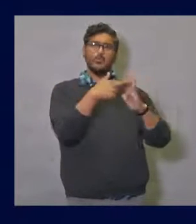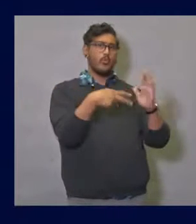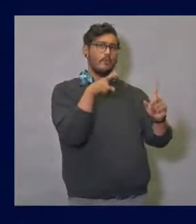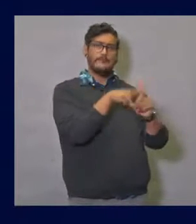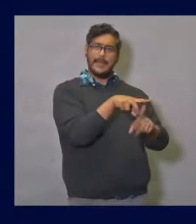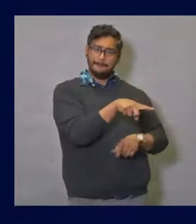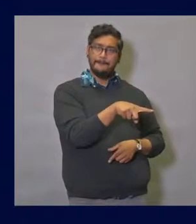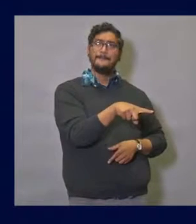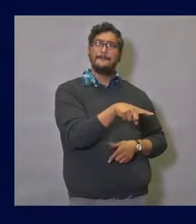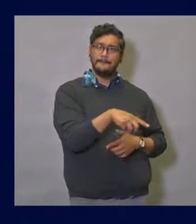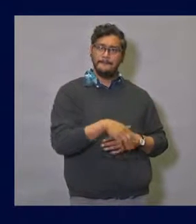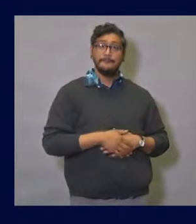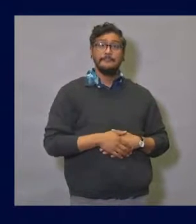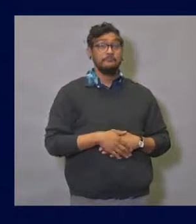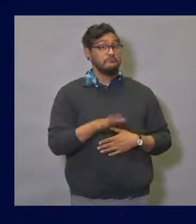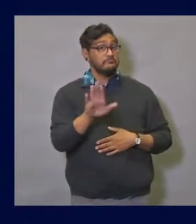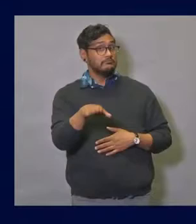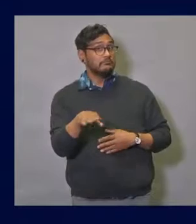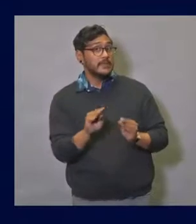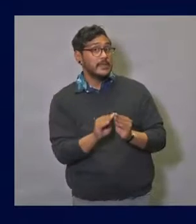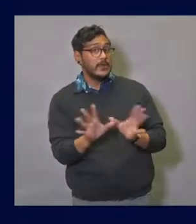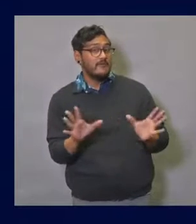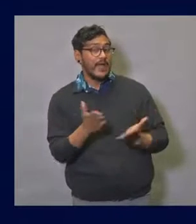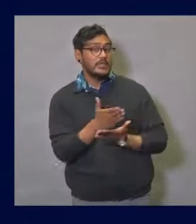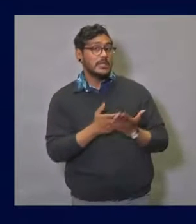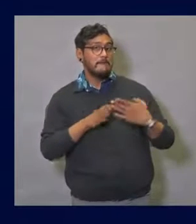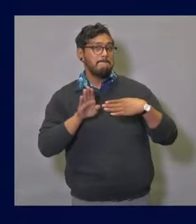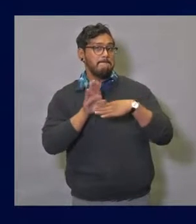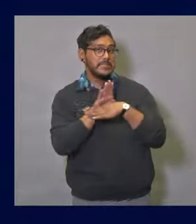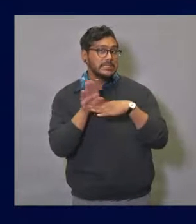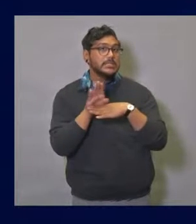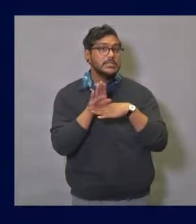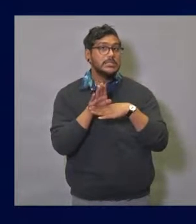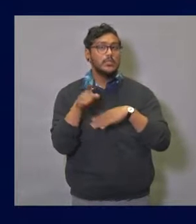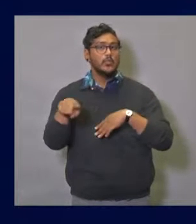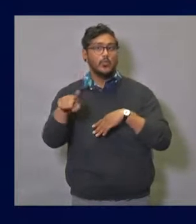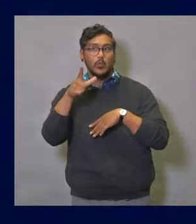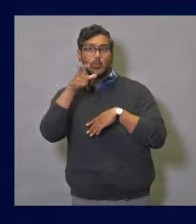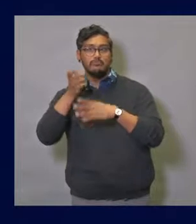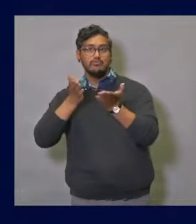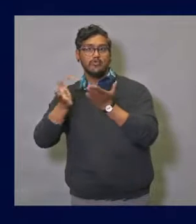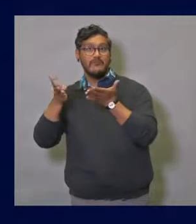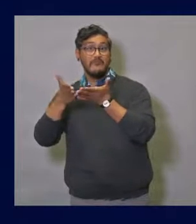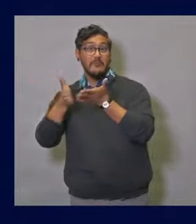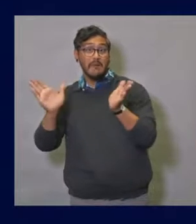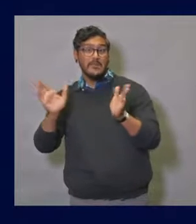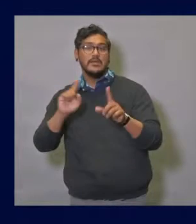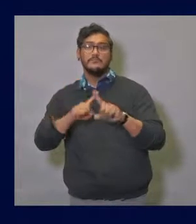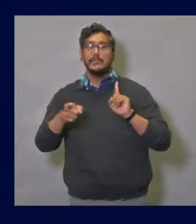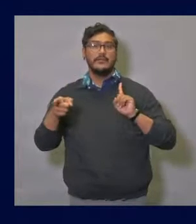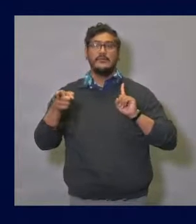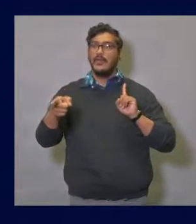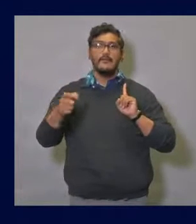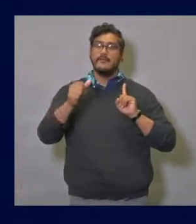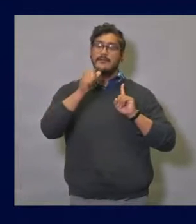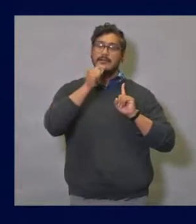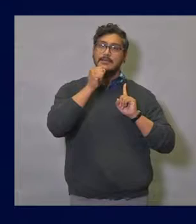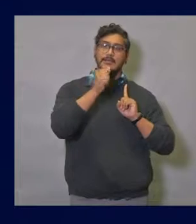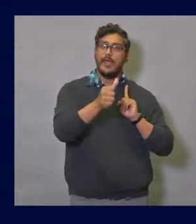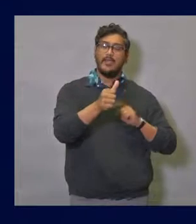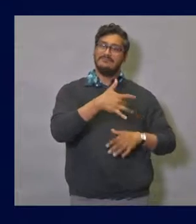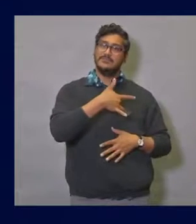MISMAS MODIFICACIONES